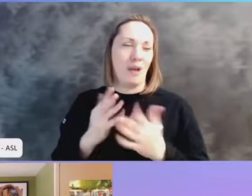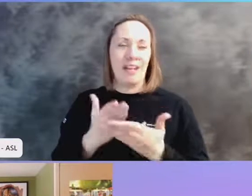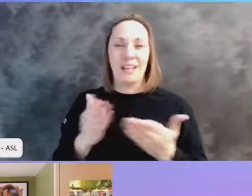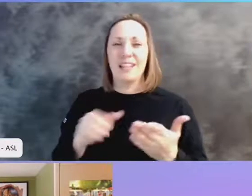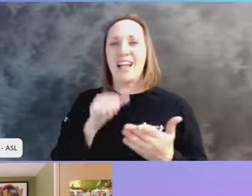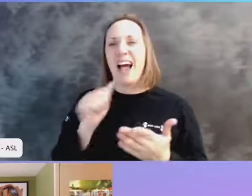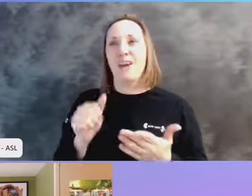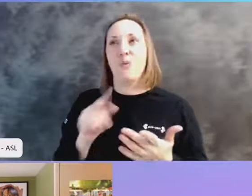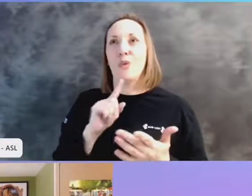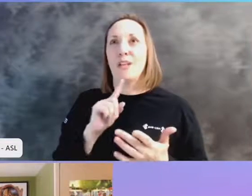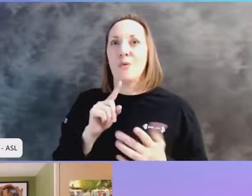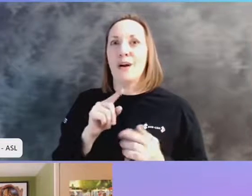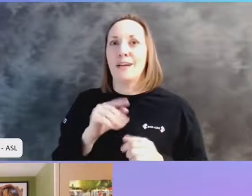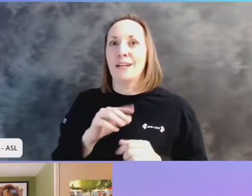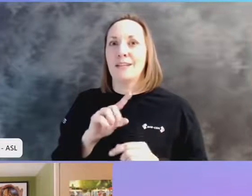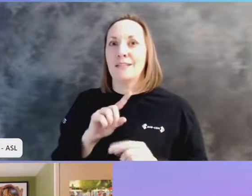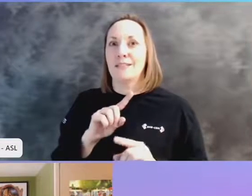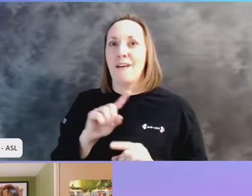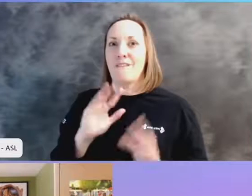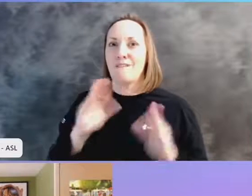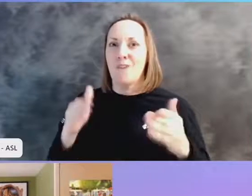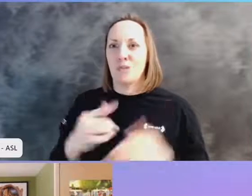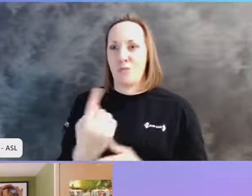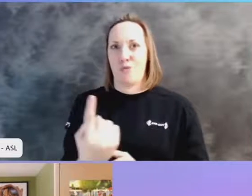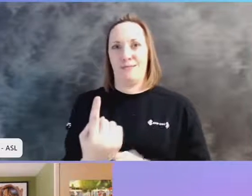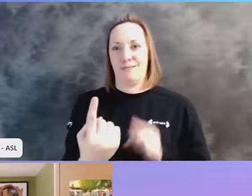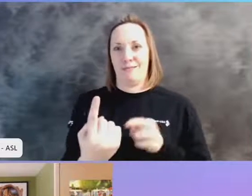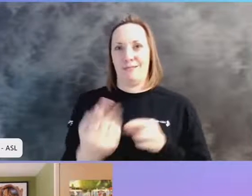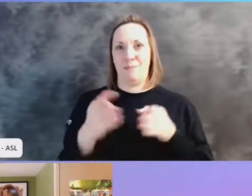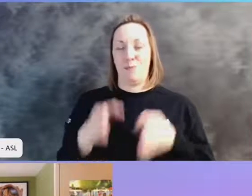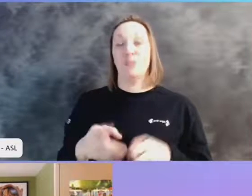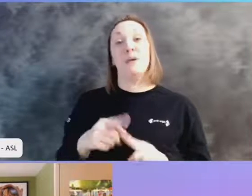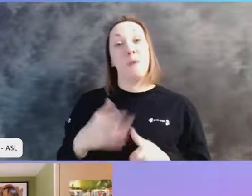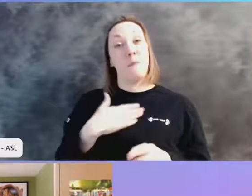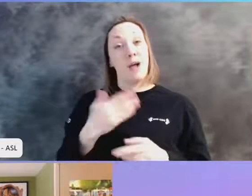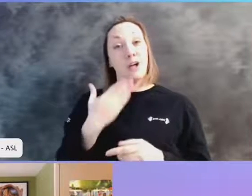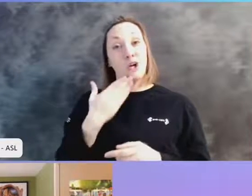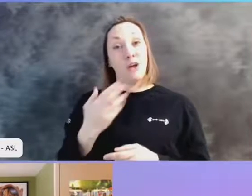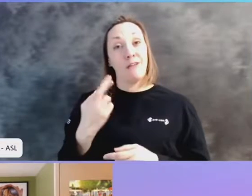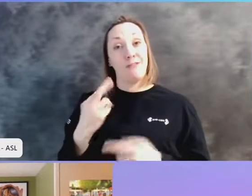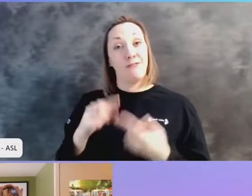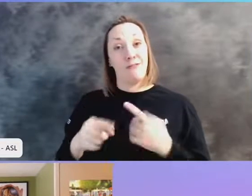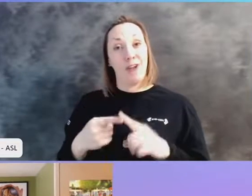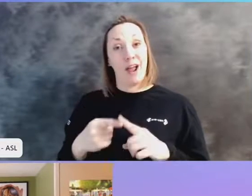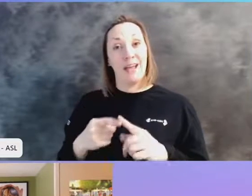[Denis Boudreau] A lot of things did surprise me. Again we make assumptions about so many different things. I